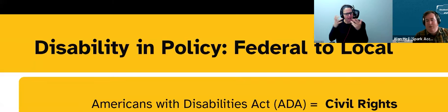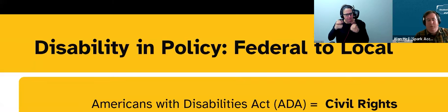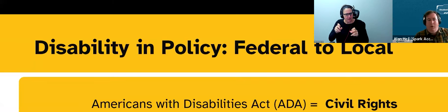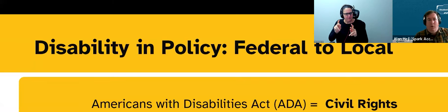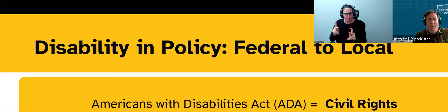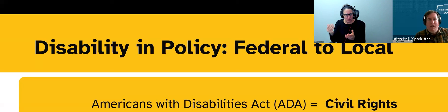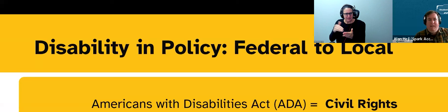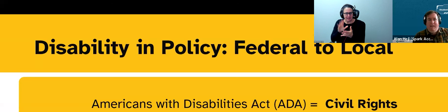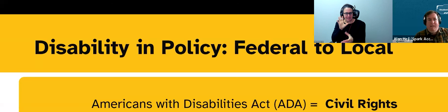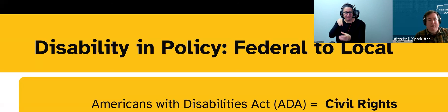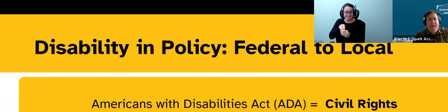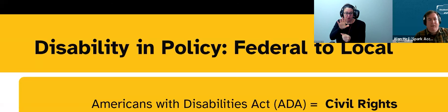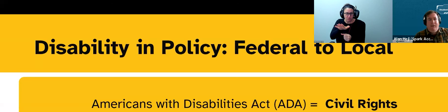to get involved with local policies.